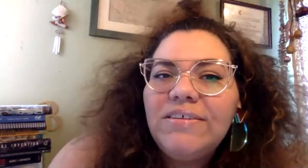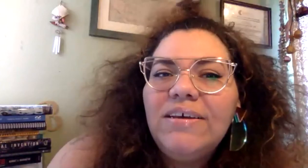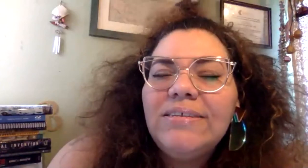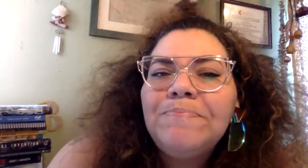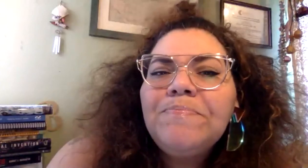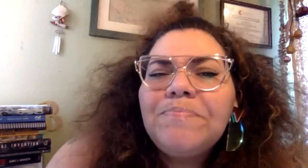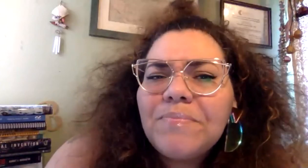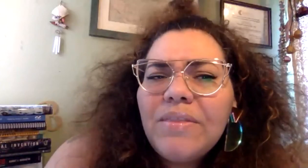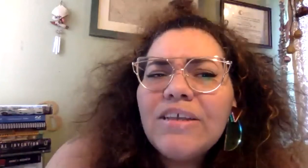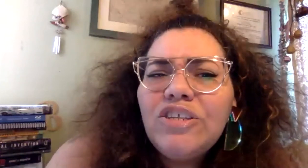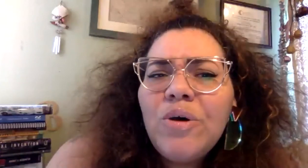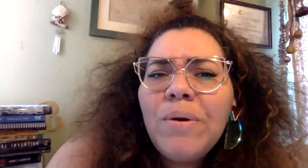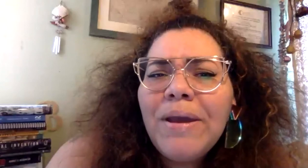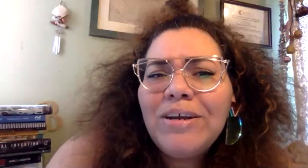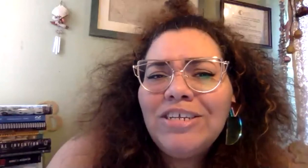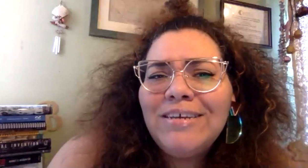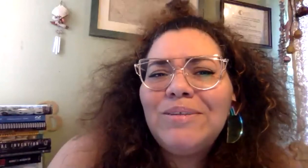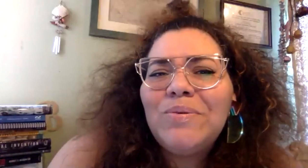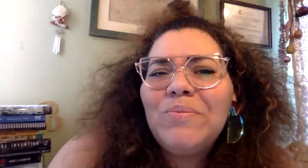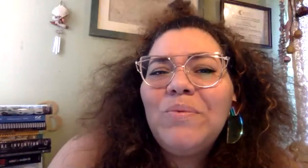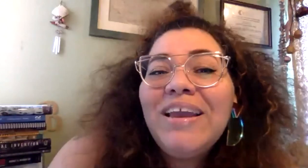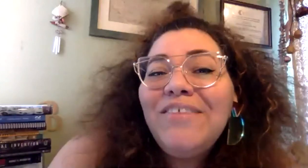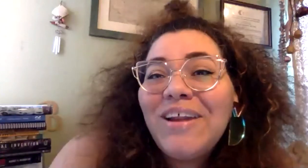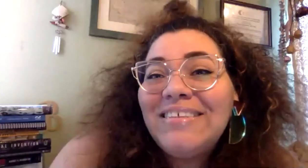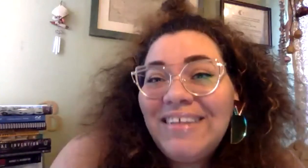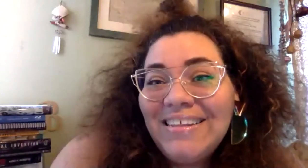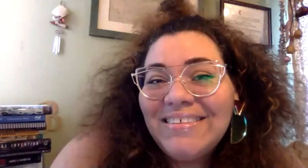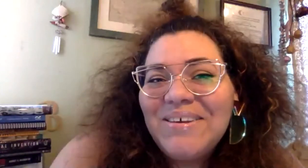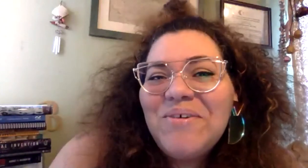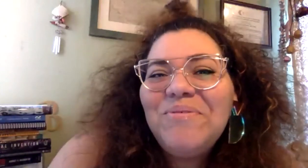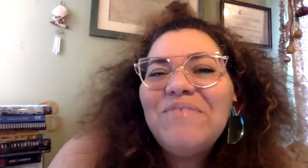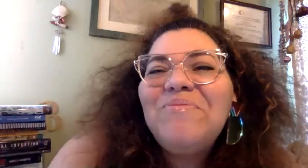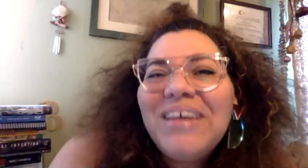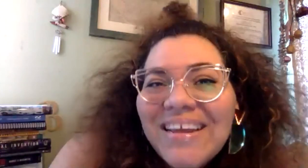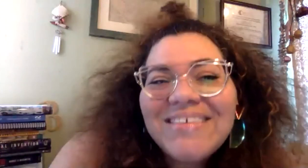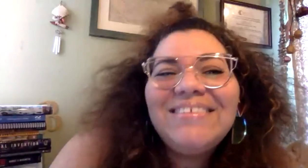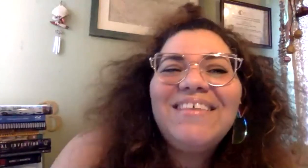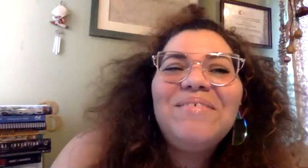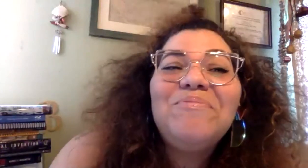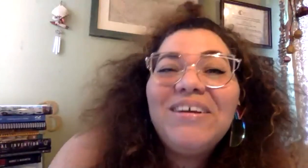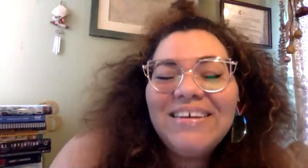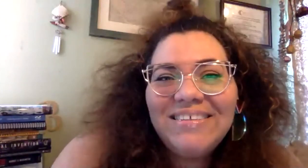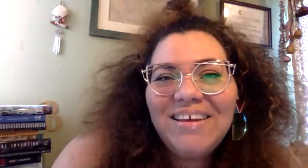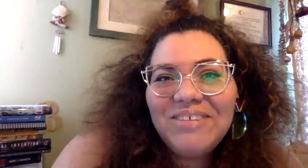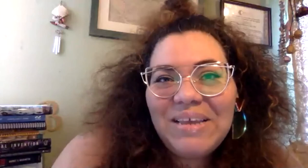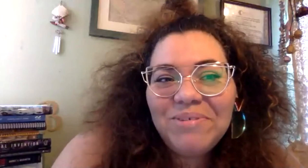And so, my question is, we in the United States, we have witnessed the brilliance of disabled activists.